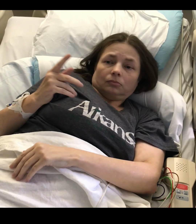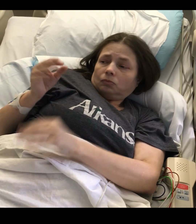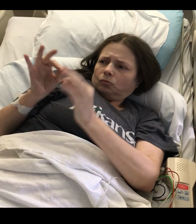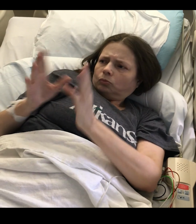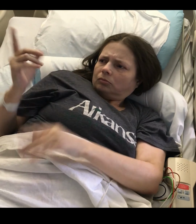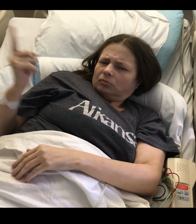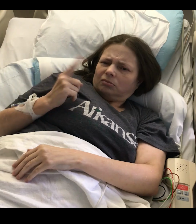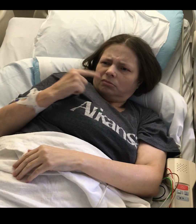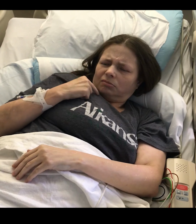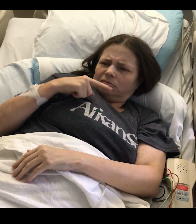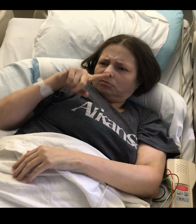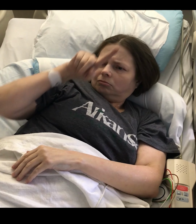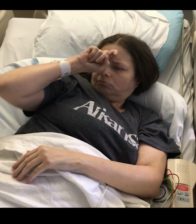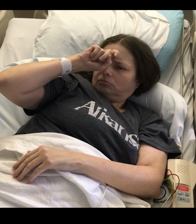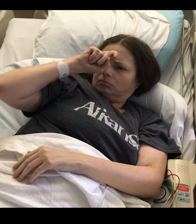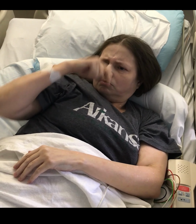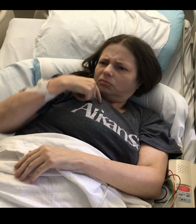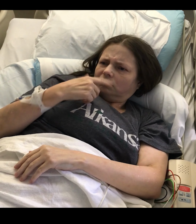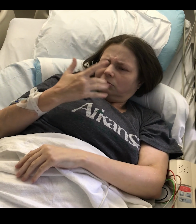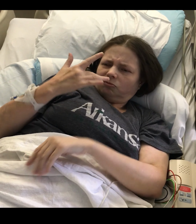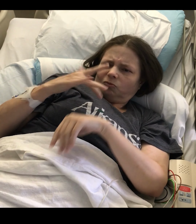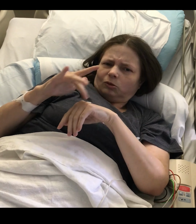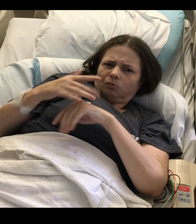Some of the interpreters were just as confused as I was as they would tell them they were free all day but the response was no,